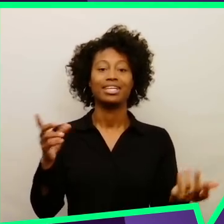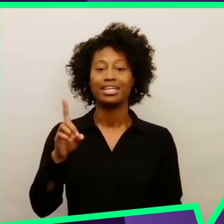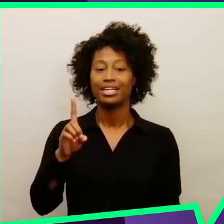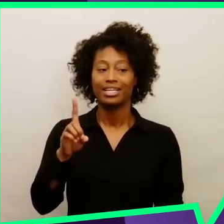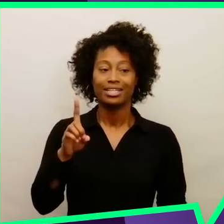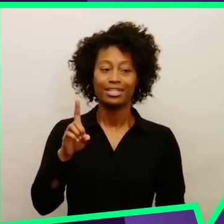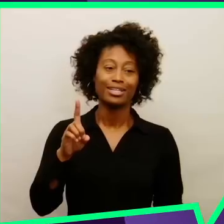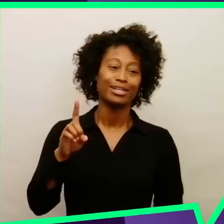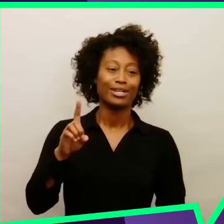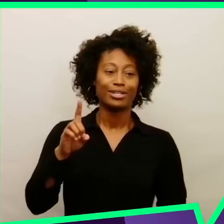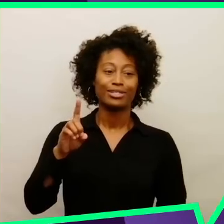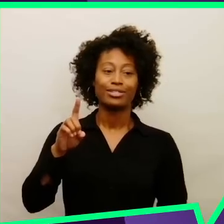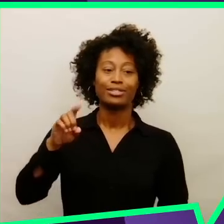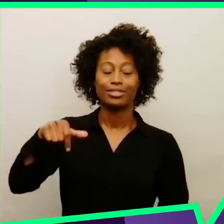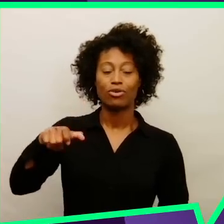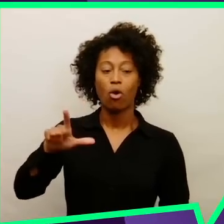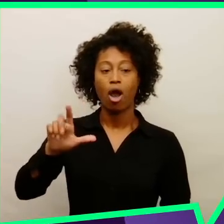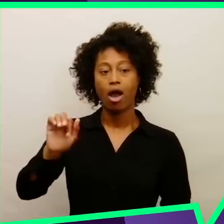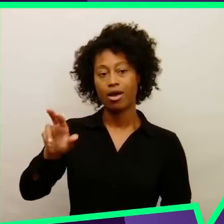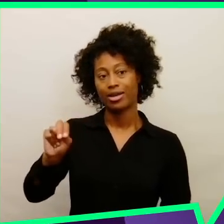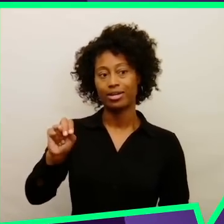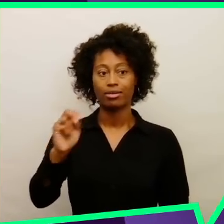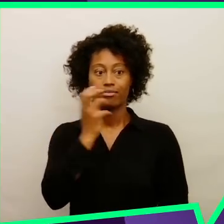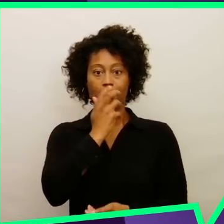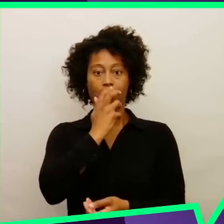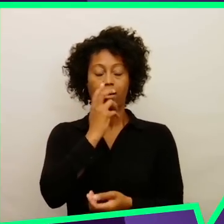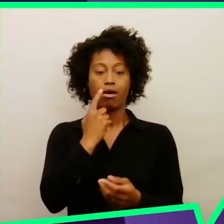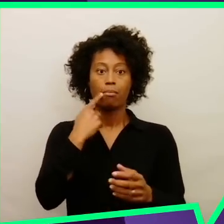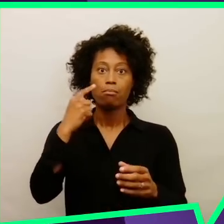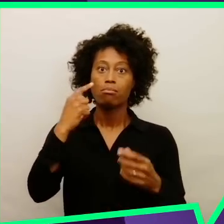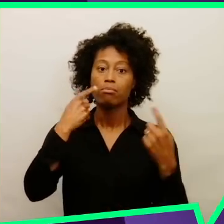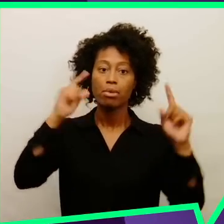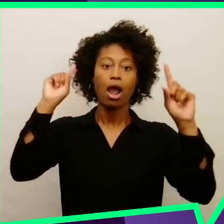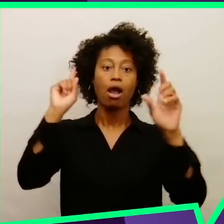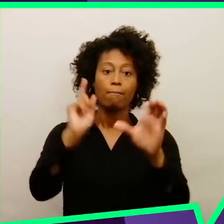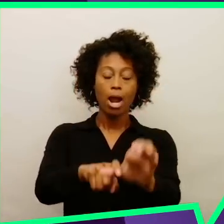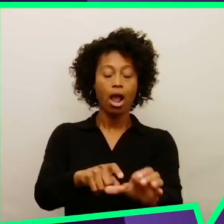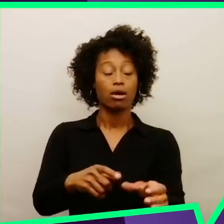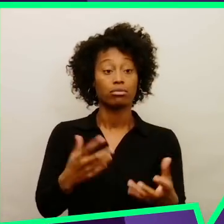seemingly, just like a bullet. Holy goodness. Wow. OK.